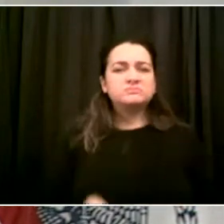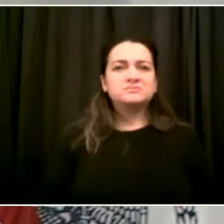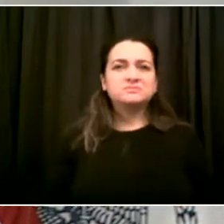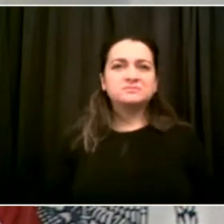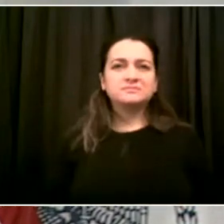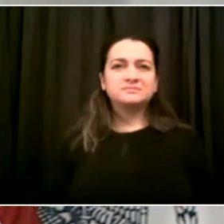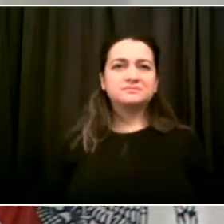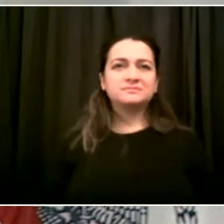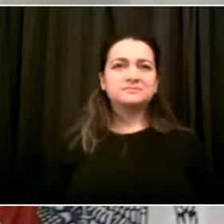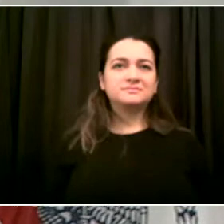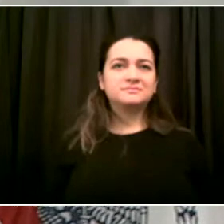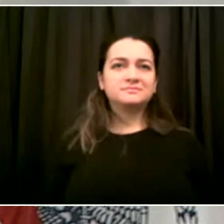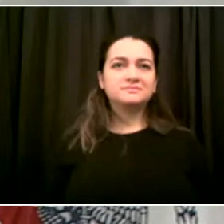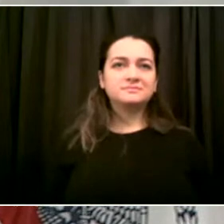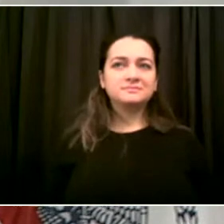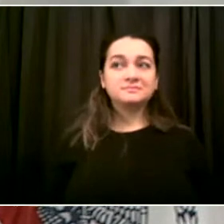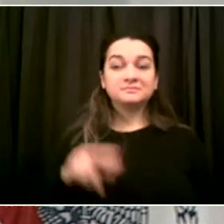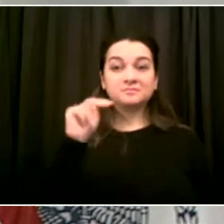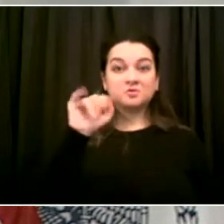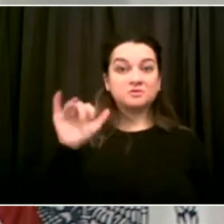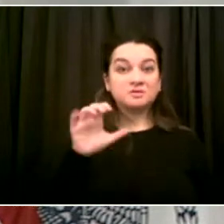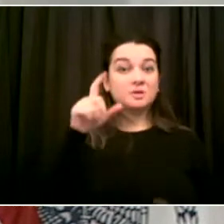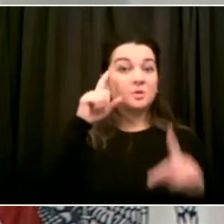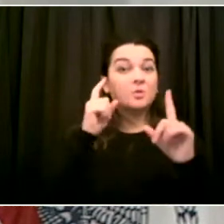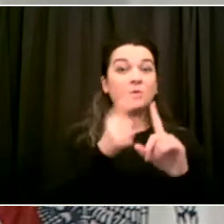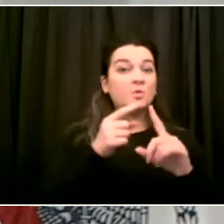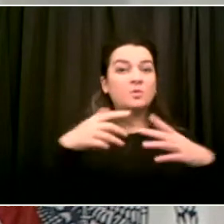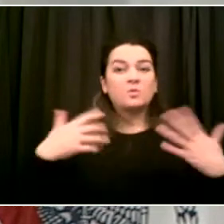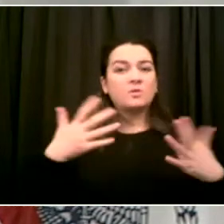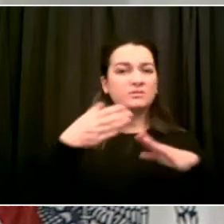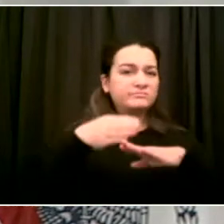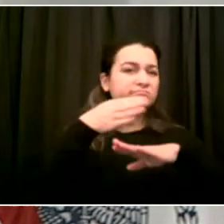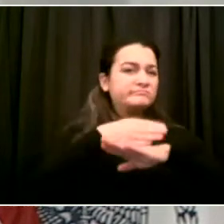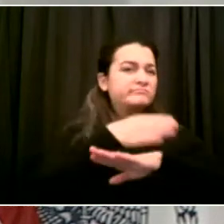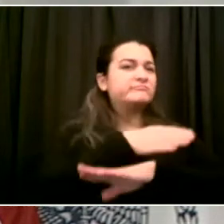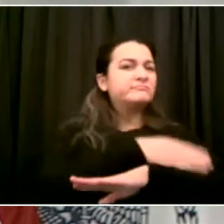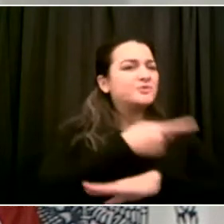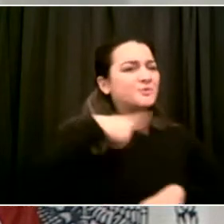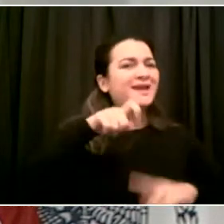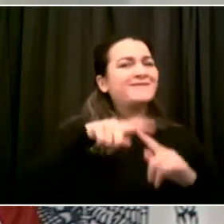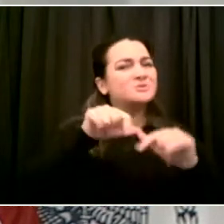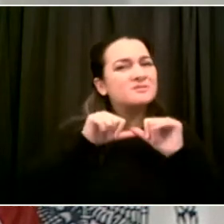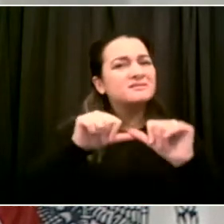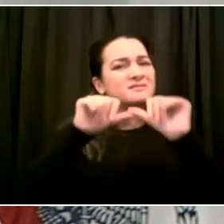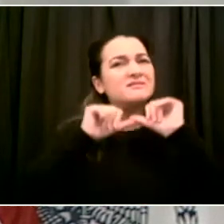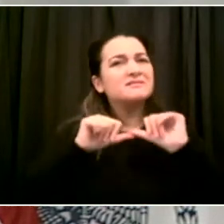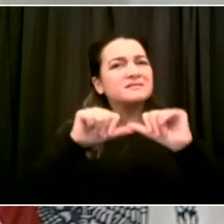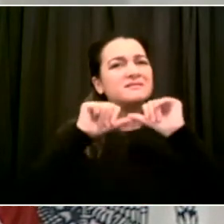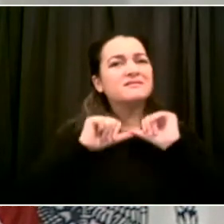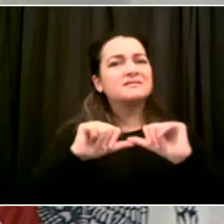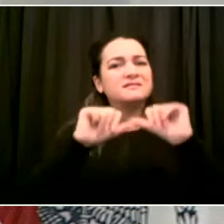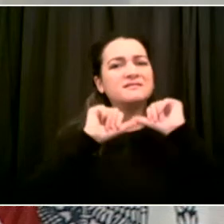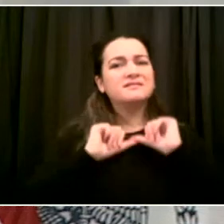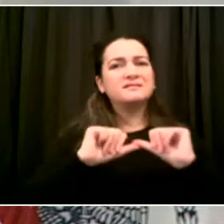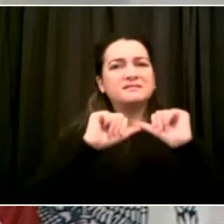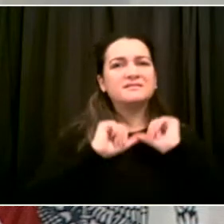OF US. THIS IS HOW WE MOVE F FWAORRRID N OUR JOJOB IN NEW YORK CITY IS TO MEMET ETHAT MOMENT. EVERY SUPPLY WE